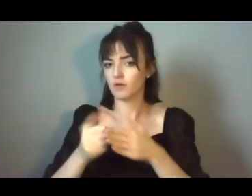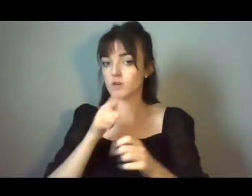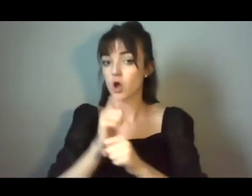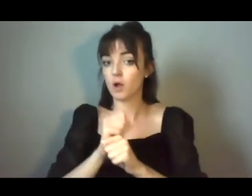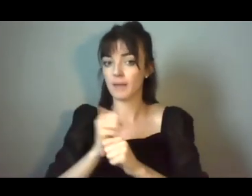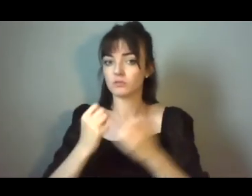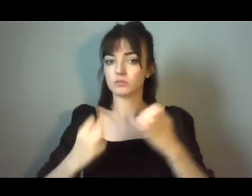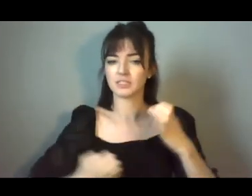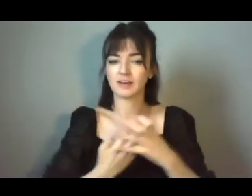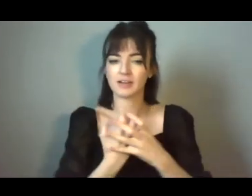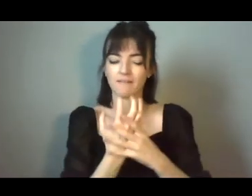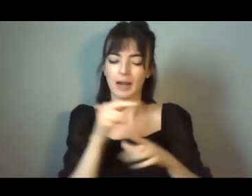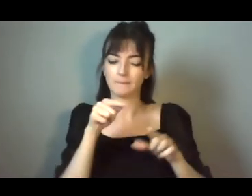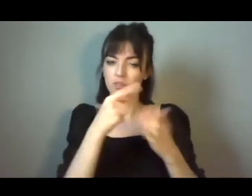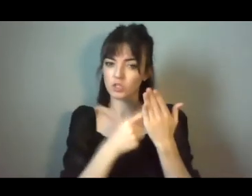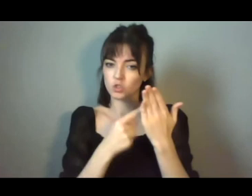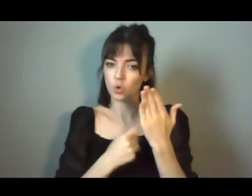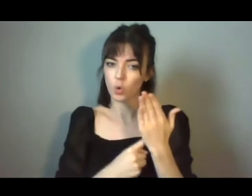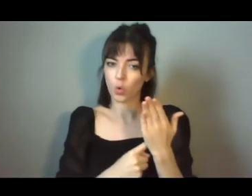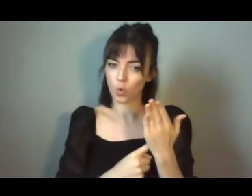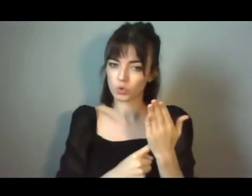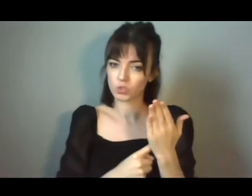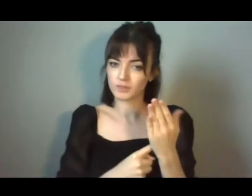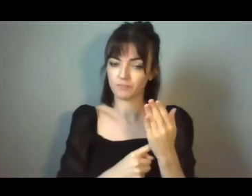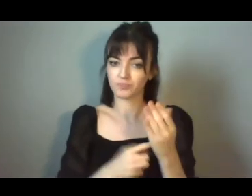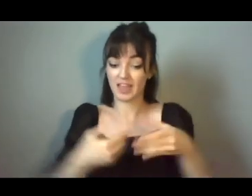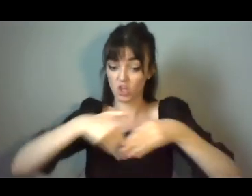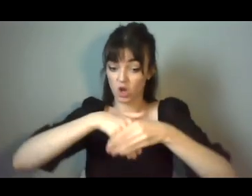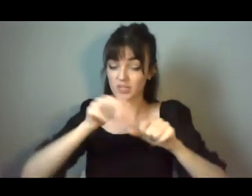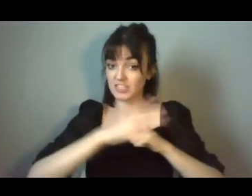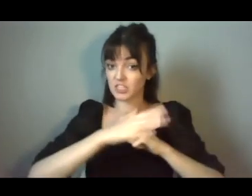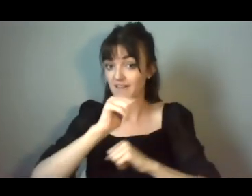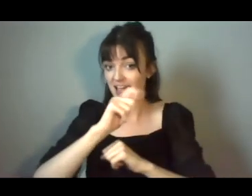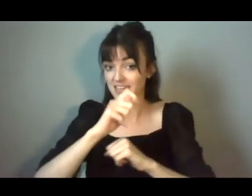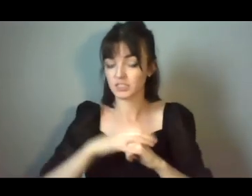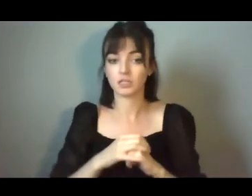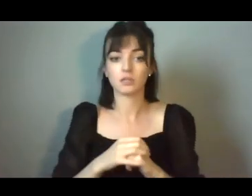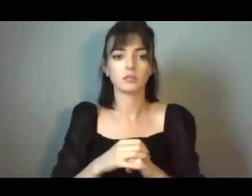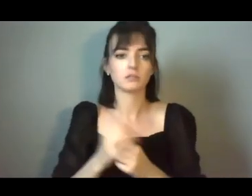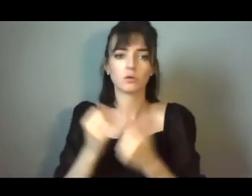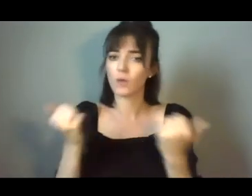the code in relation obviously in the context of the act. Is there any further update on that,